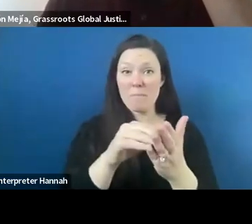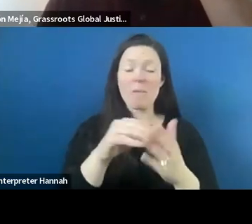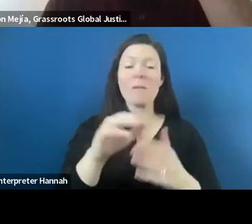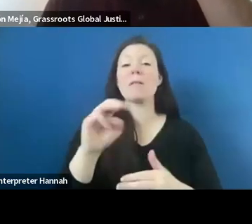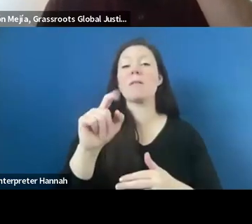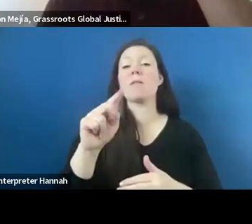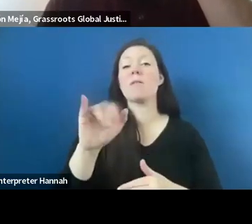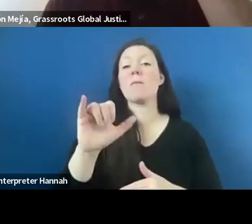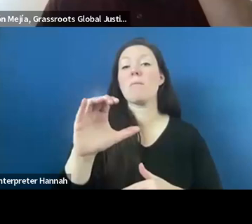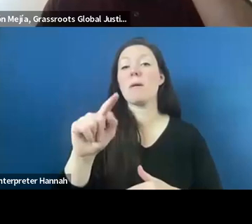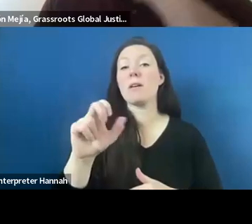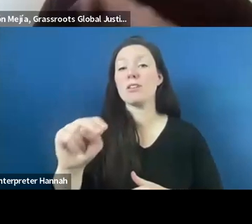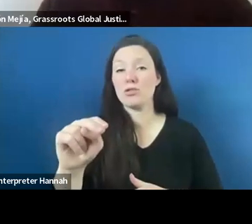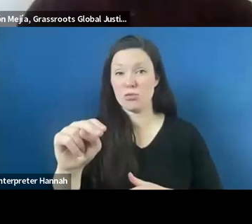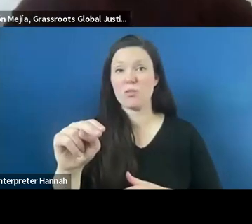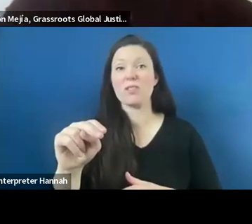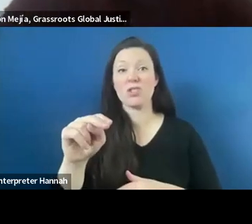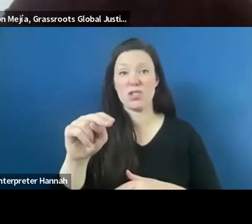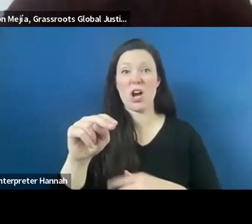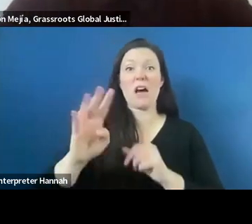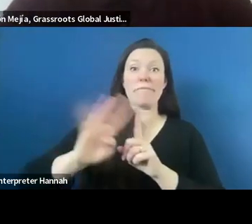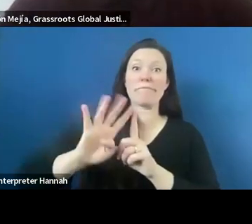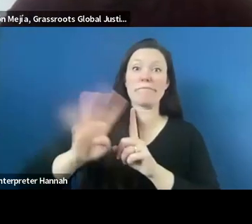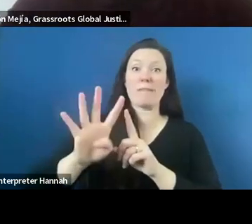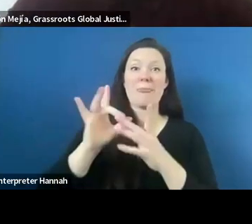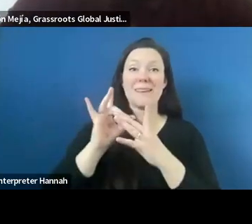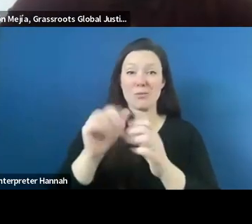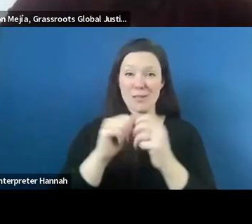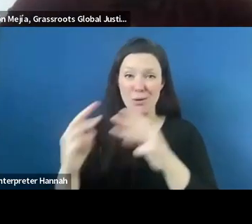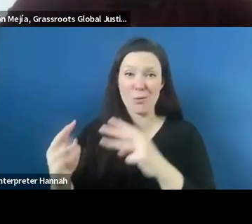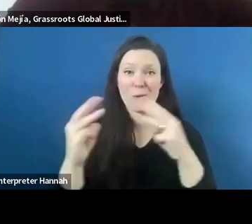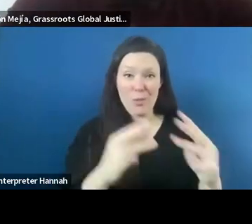that we can attribute to the war And the subsequent rebuilding